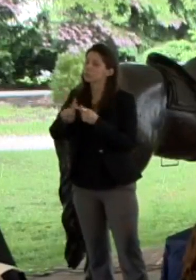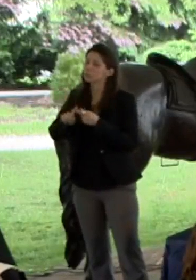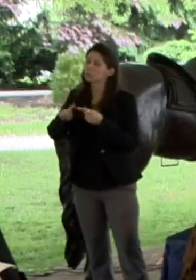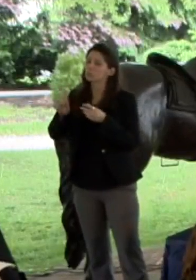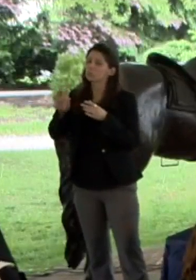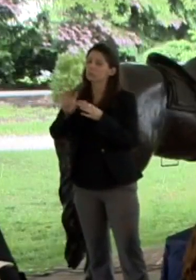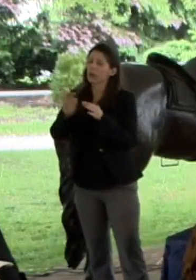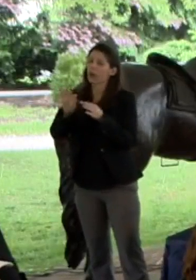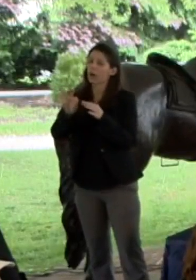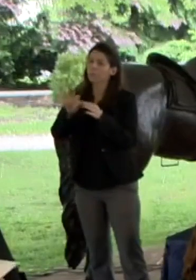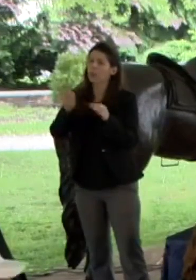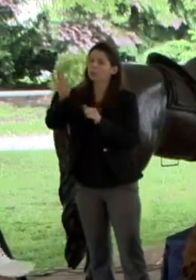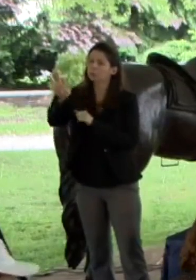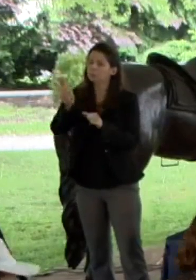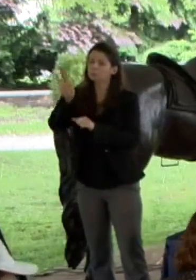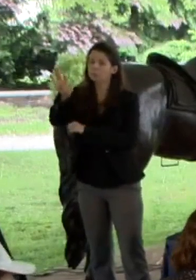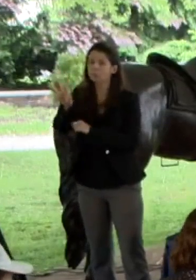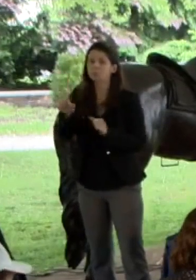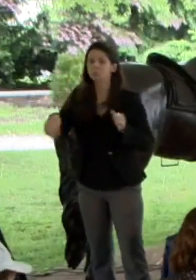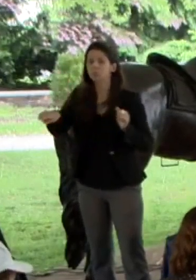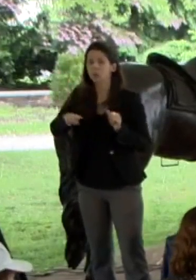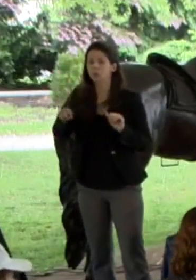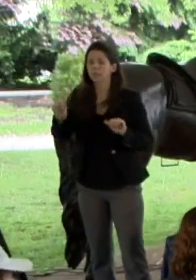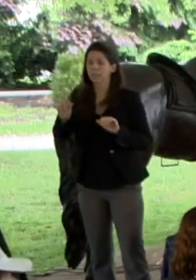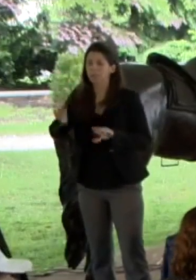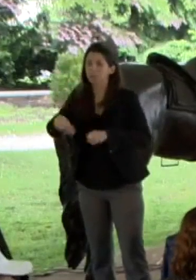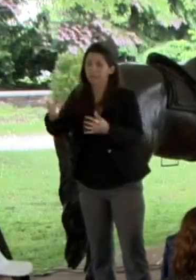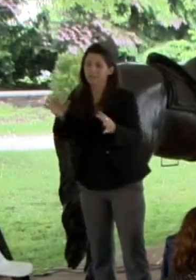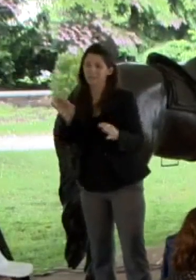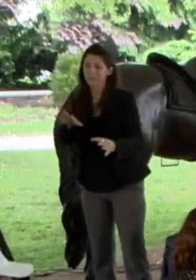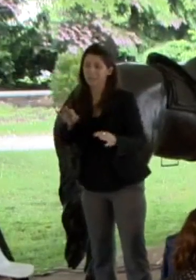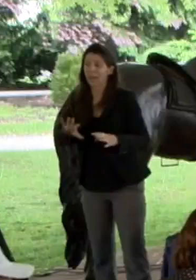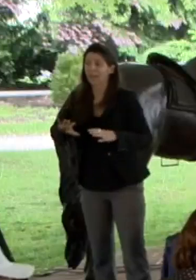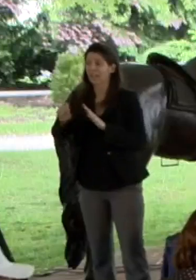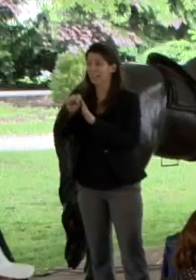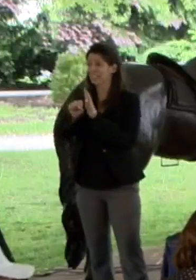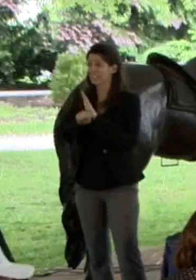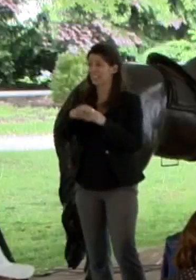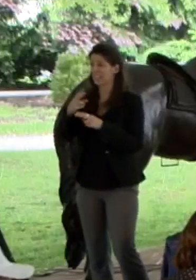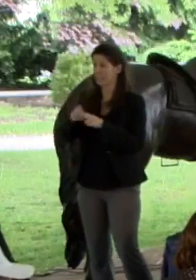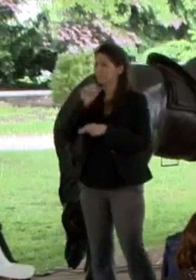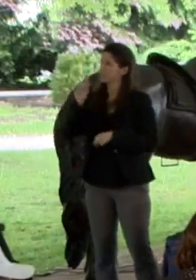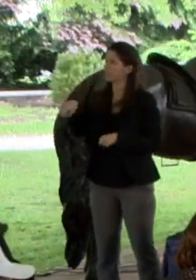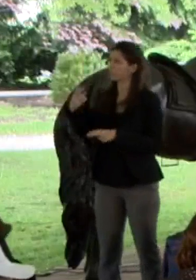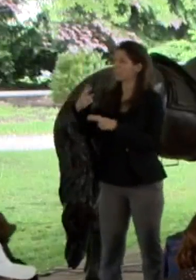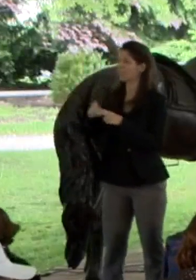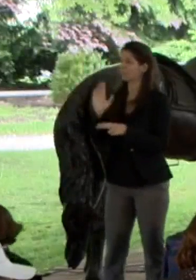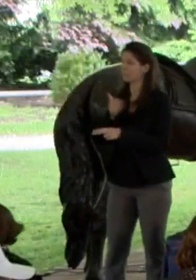COLUMBUS. I DO THINK WE SHOULD DO A PUBLIC REFERENDUM WITH NAMING OPTIONS